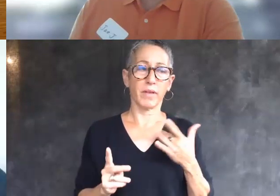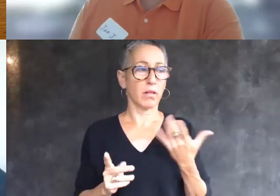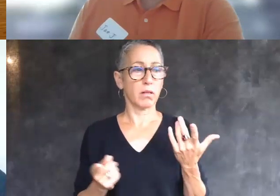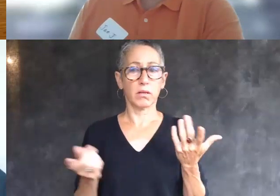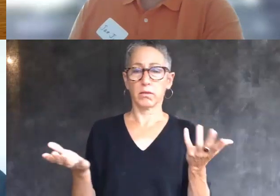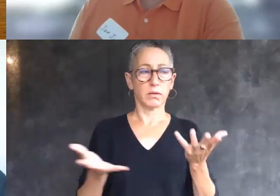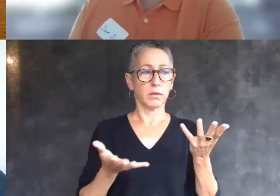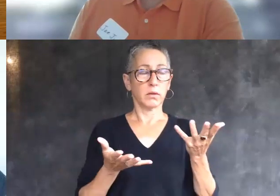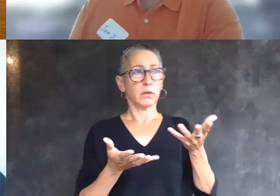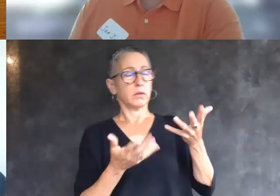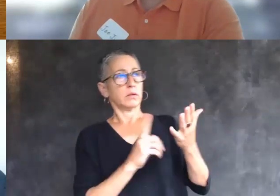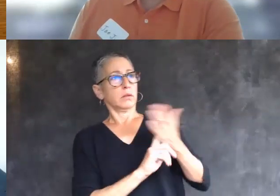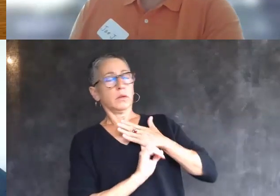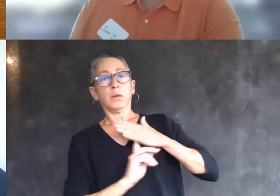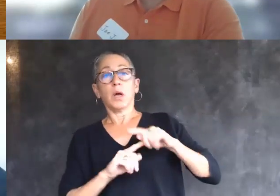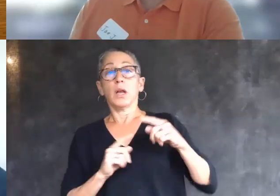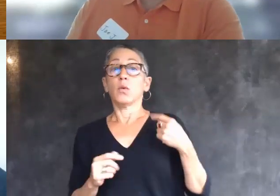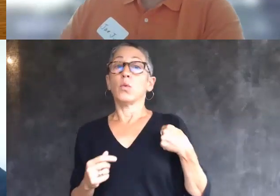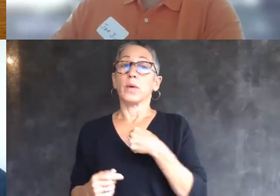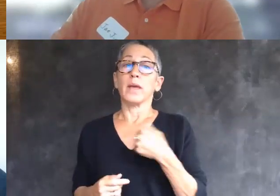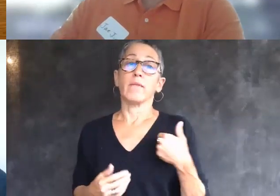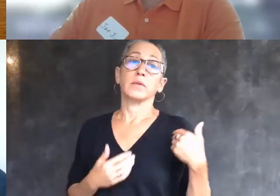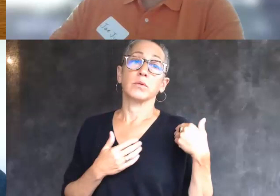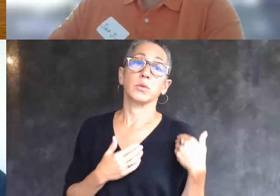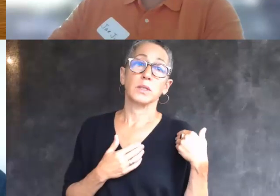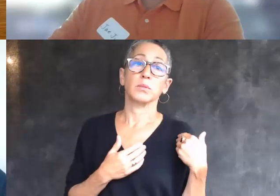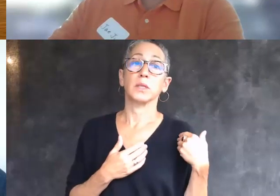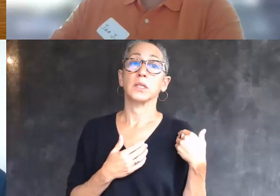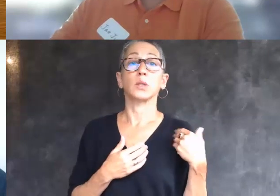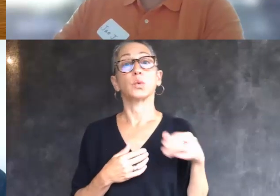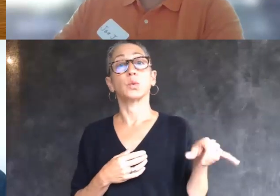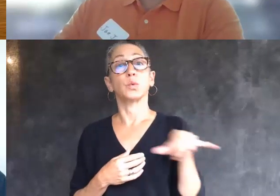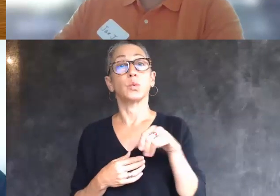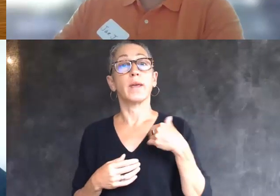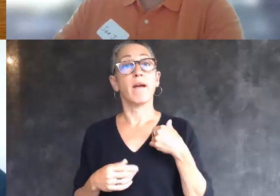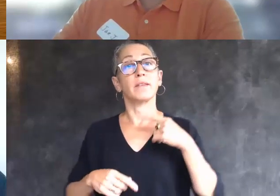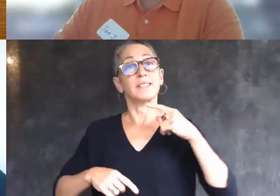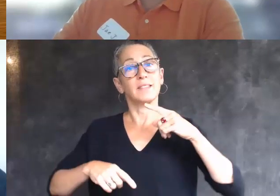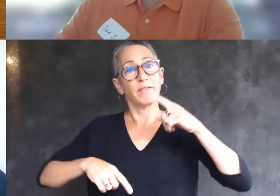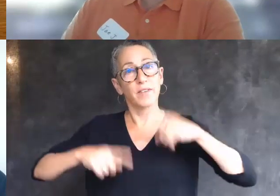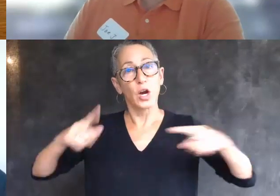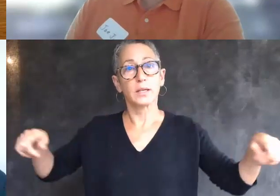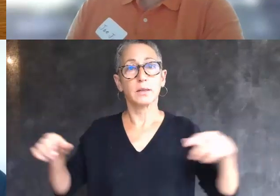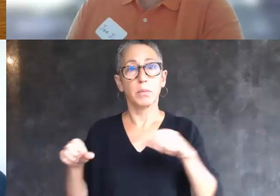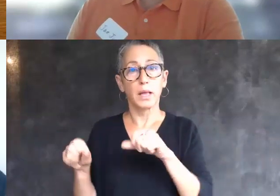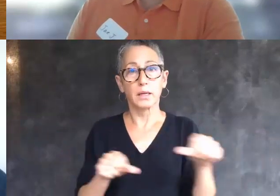and just, you know, all of us in a different differing abilities to have a little bit more of urgency around connecting